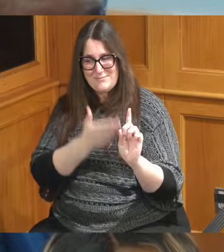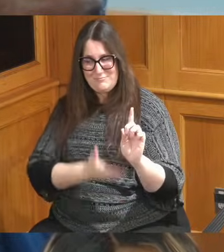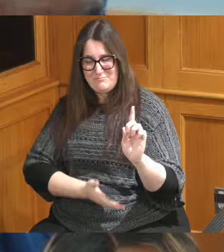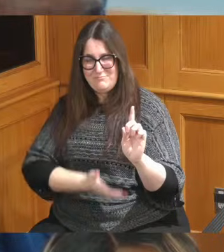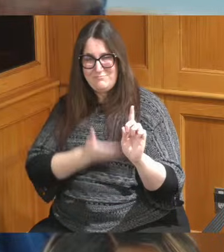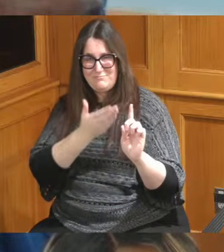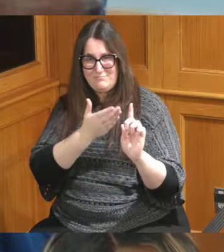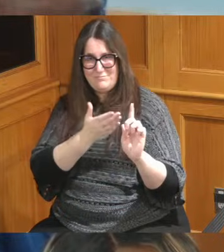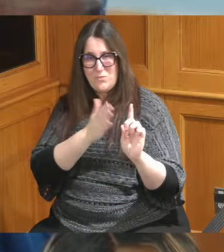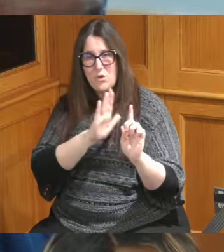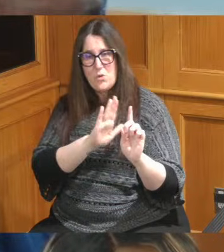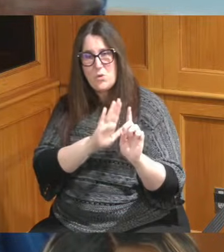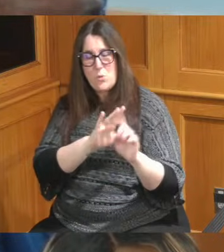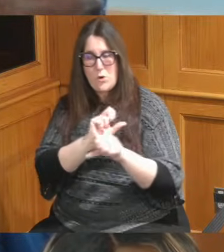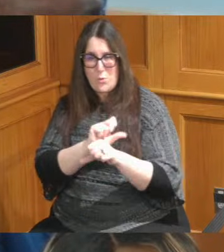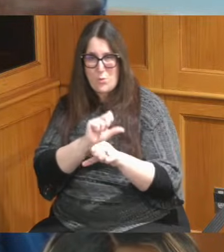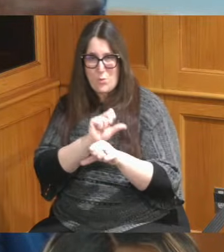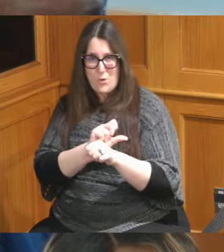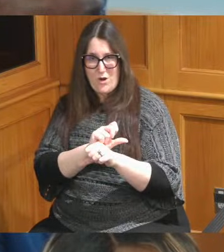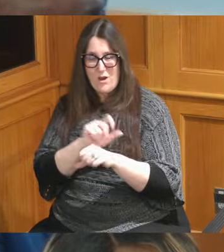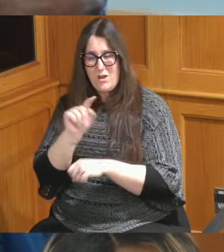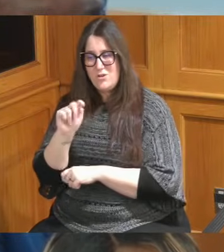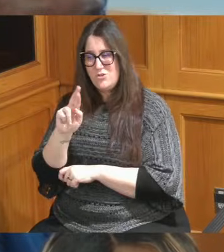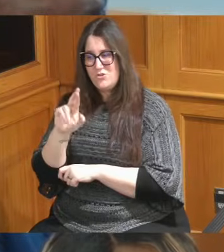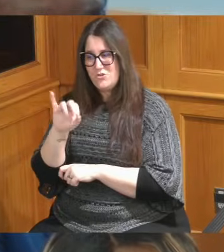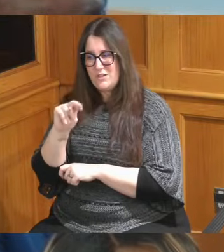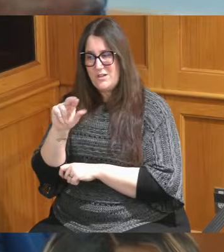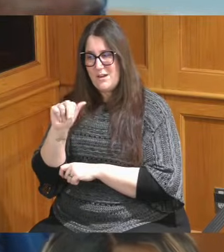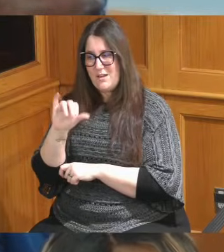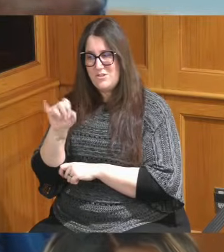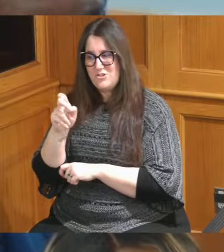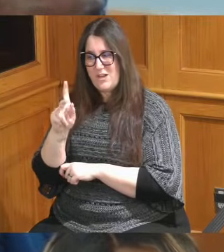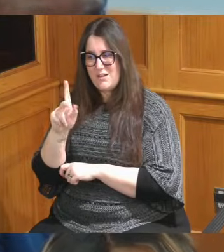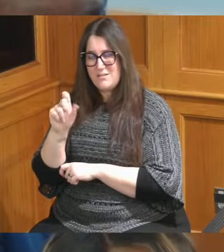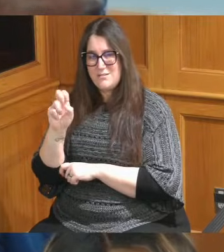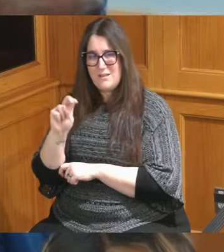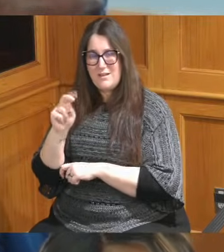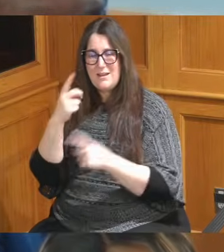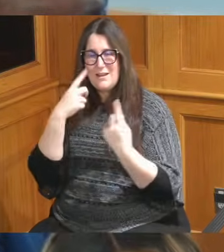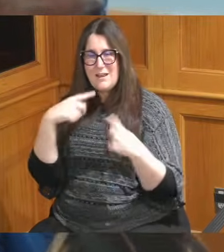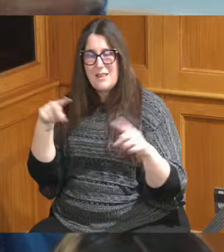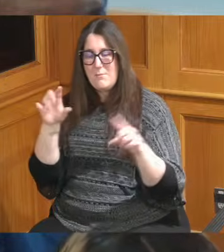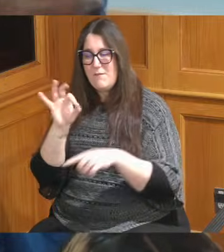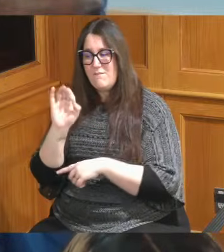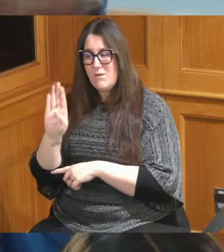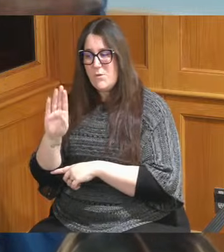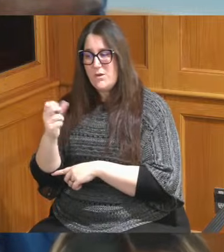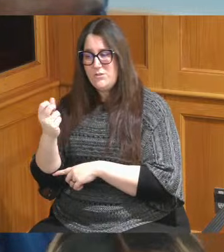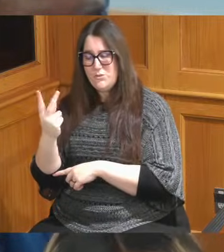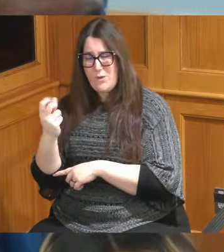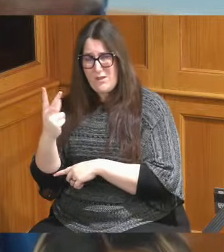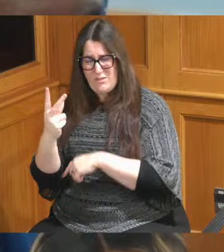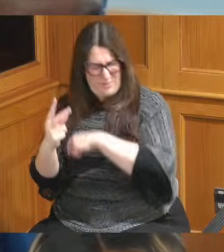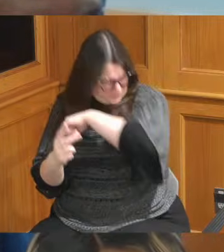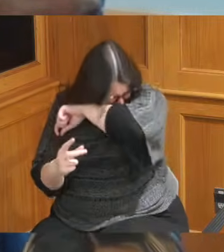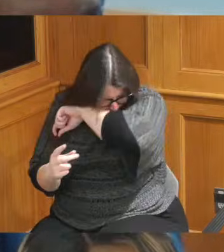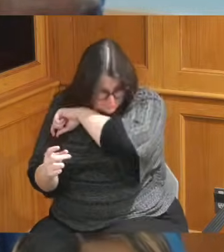contributions of Trina Jackson to the community and does hereby proclaim February 12th, 2026 as